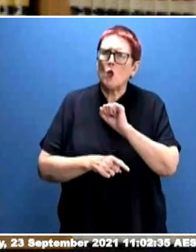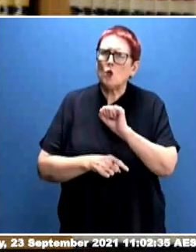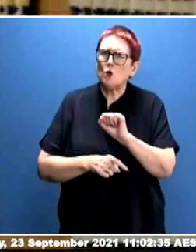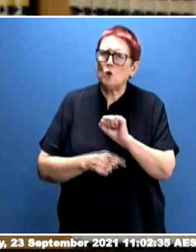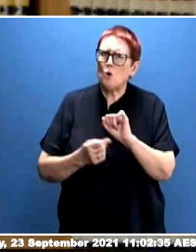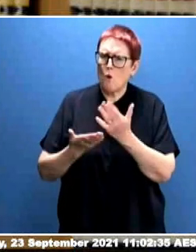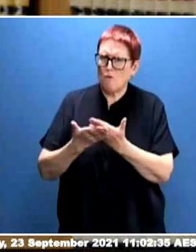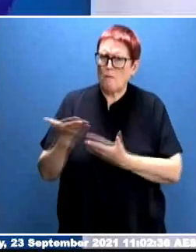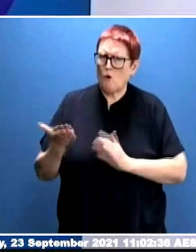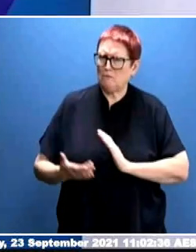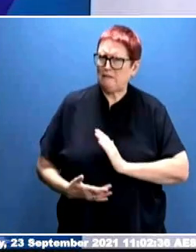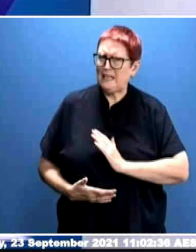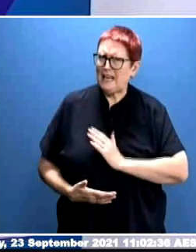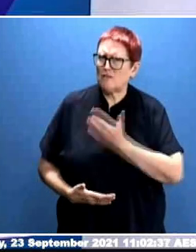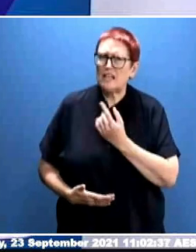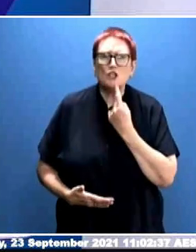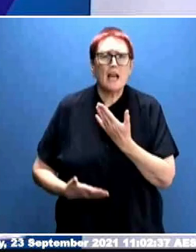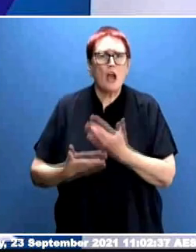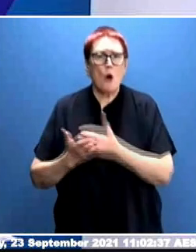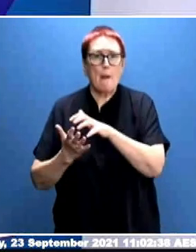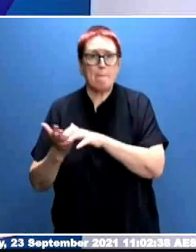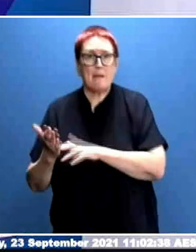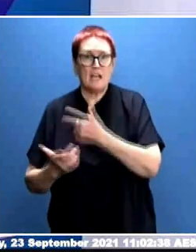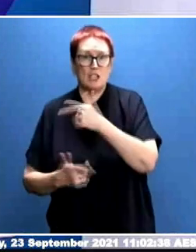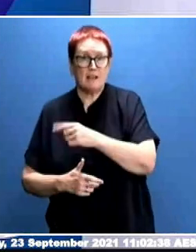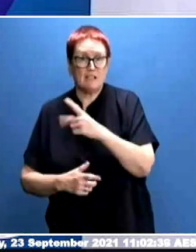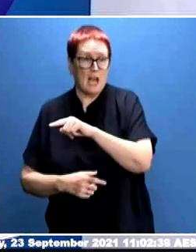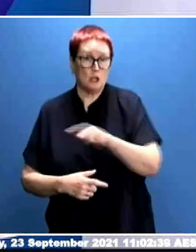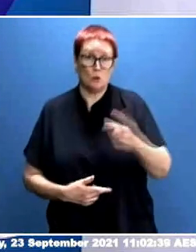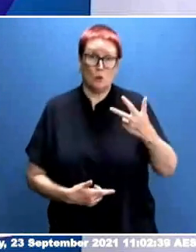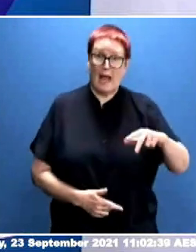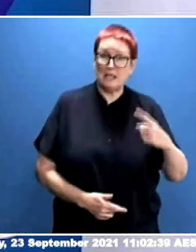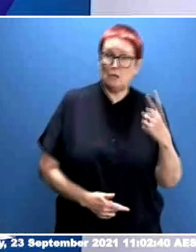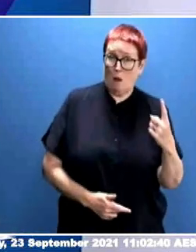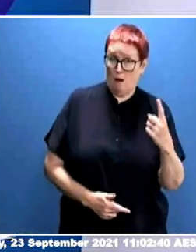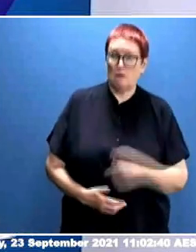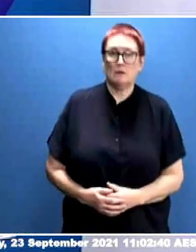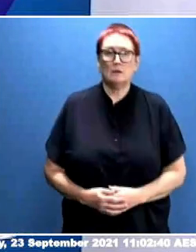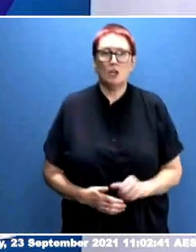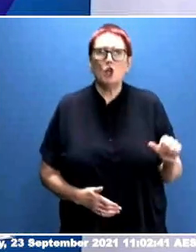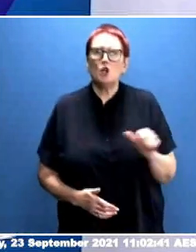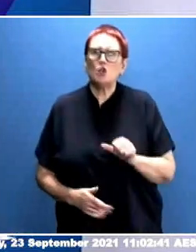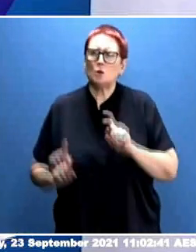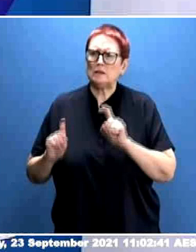You argue on pages 78 through to 81 that there should be a longer period available